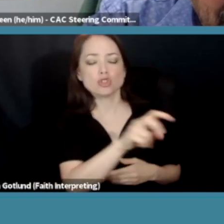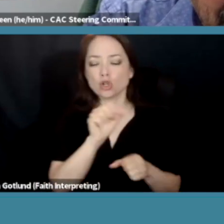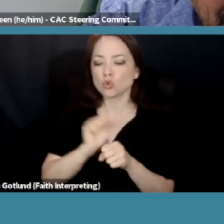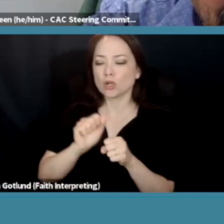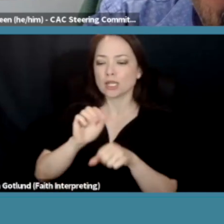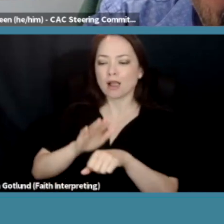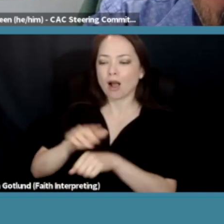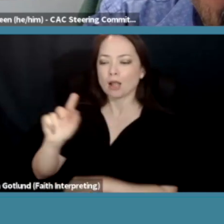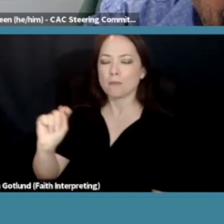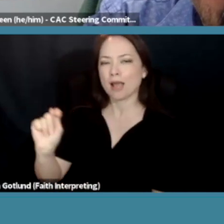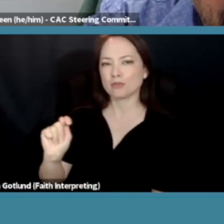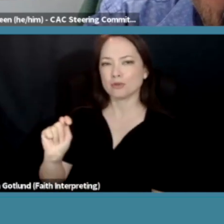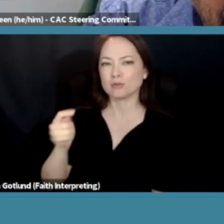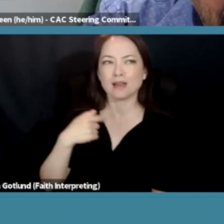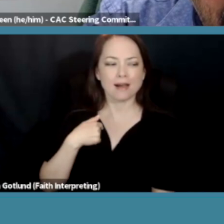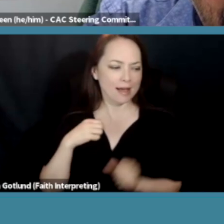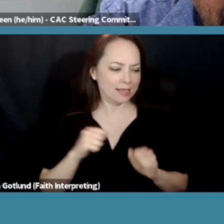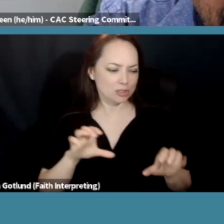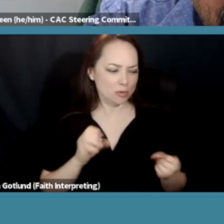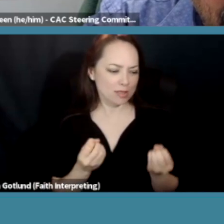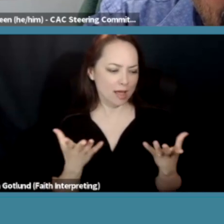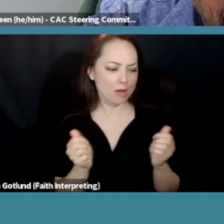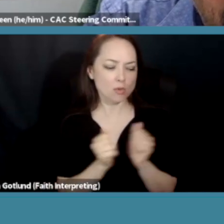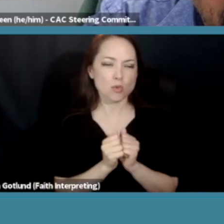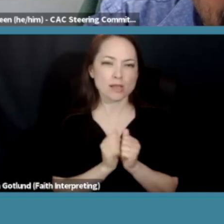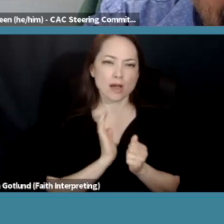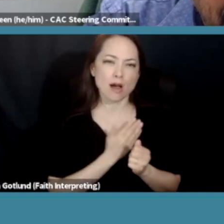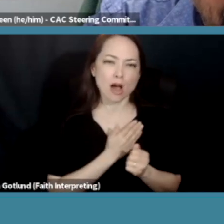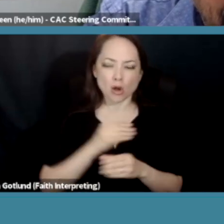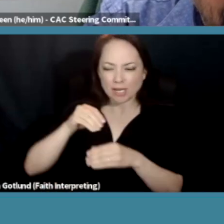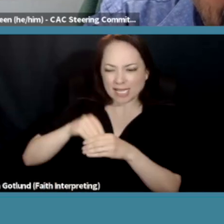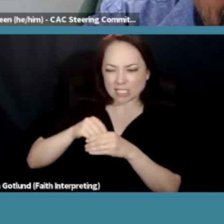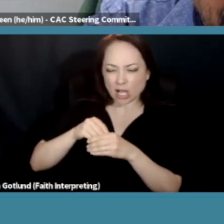I get to do a lot with our internal for staff and volunteers,